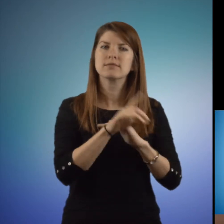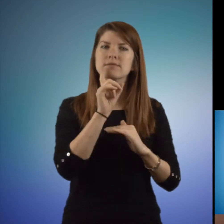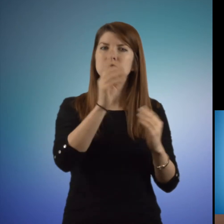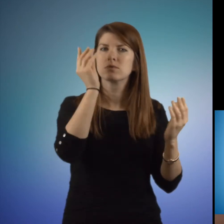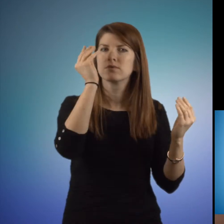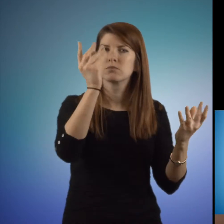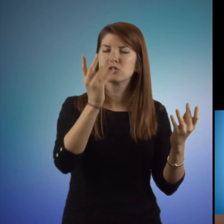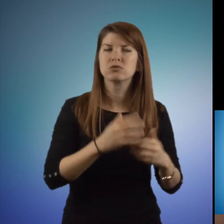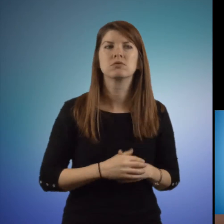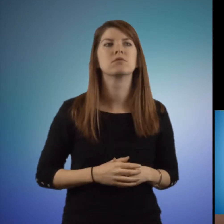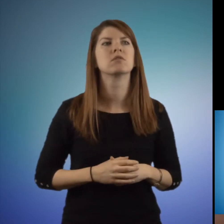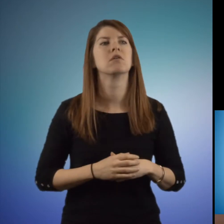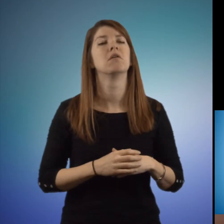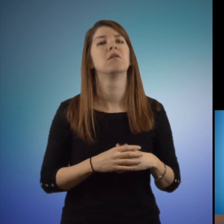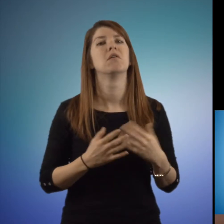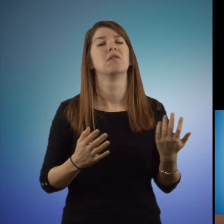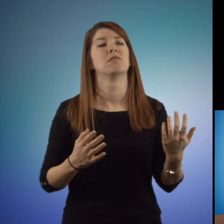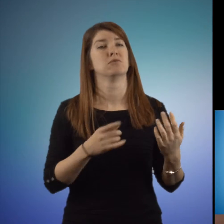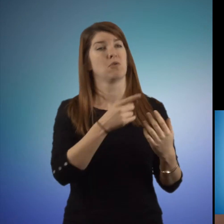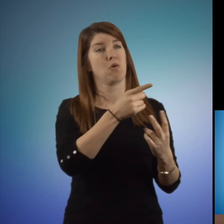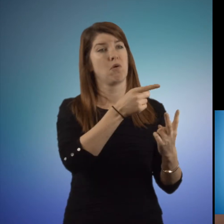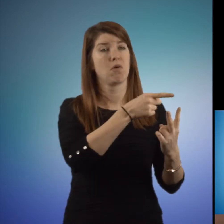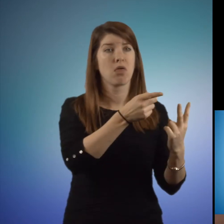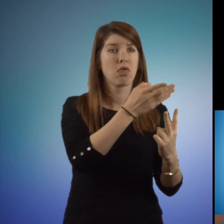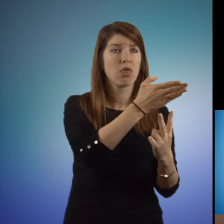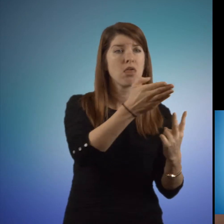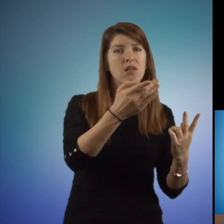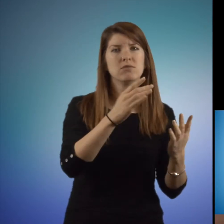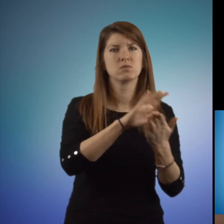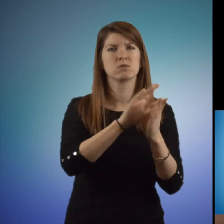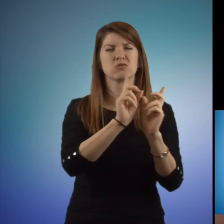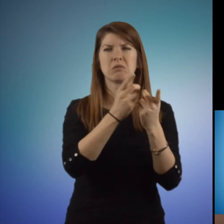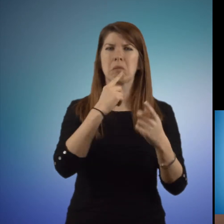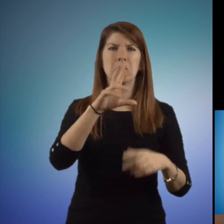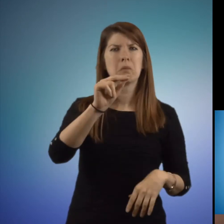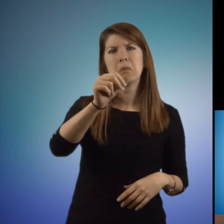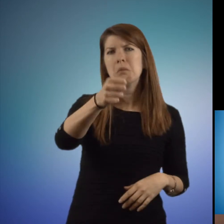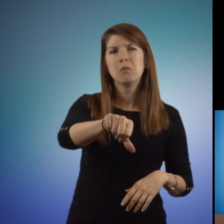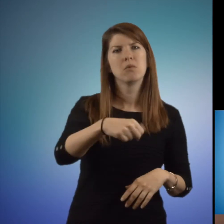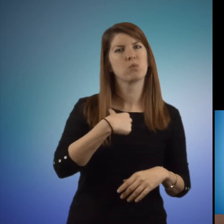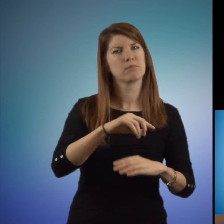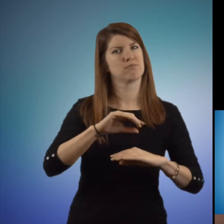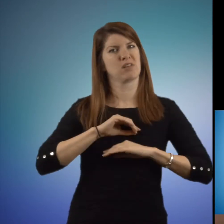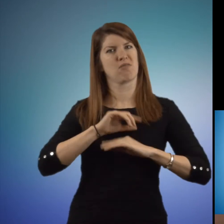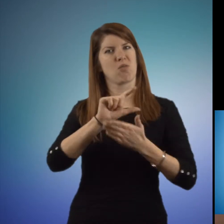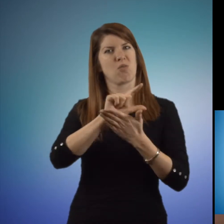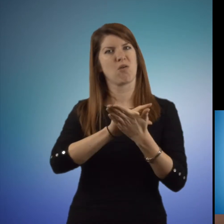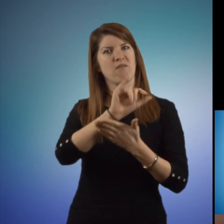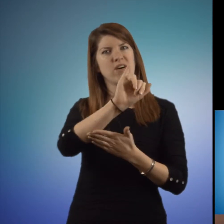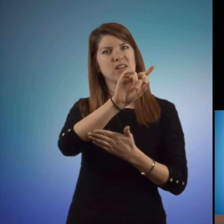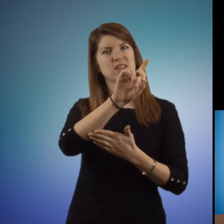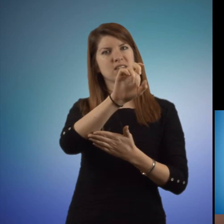Originally the school district says no, we're meeting the law of IDEA and that's the standard that we're required to meet.